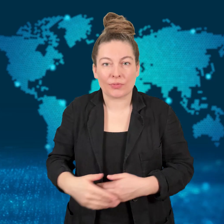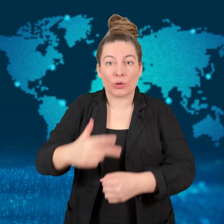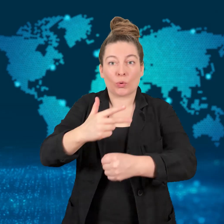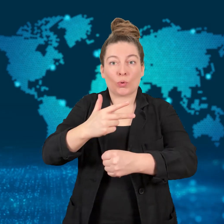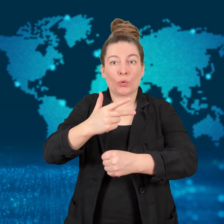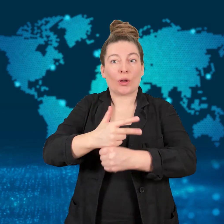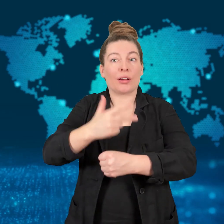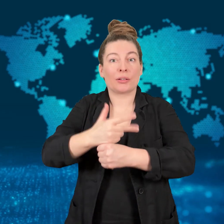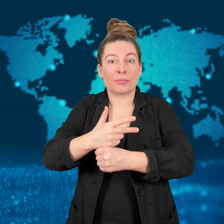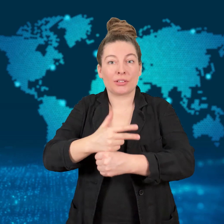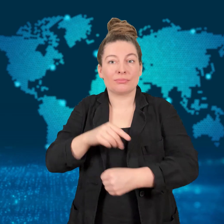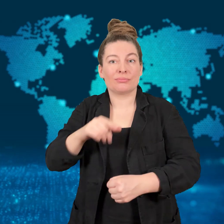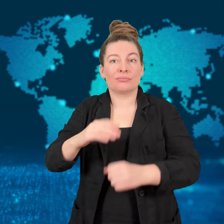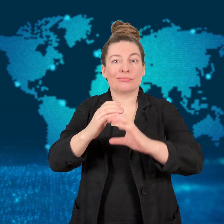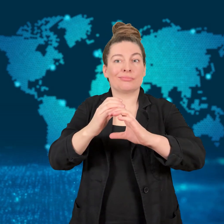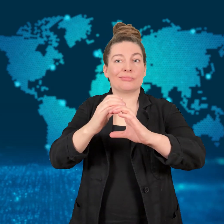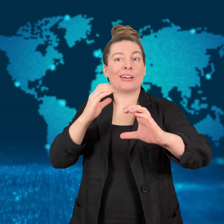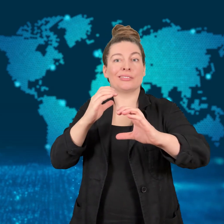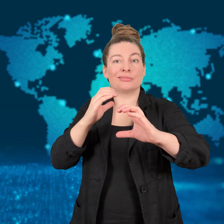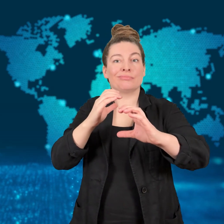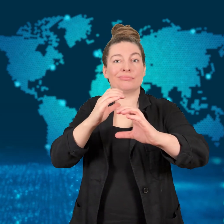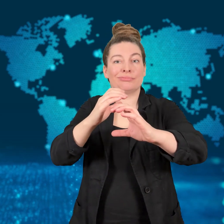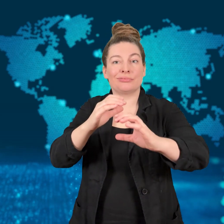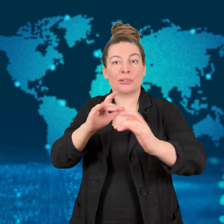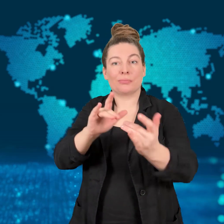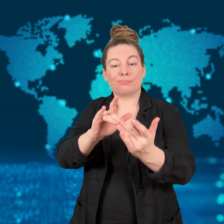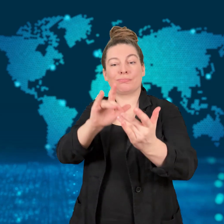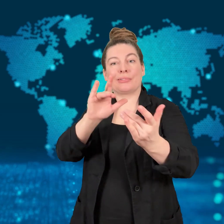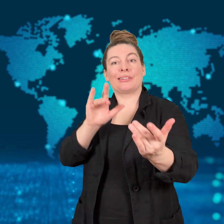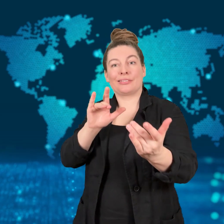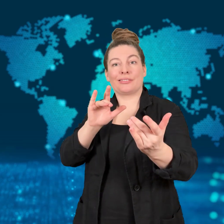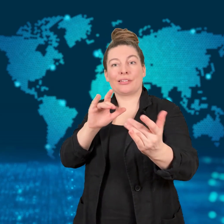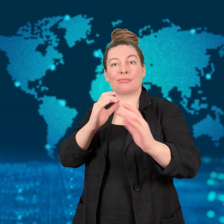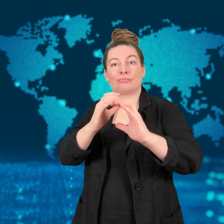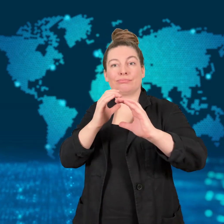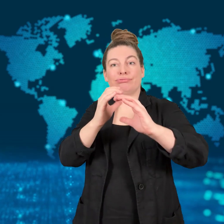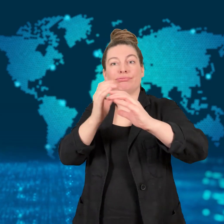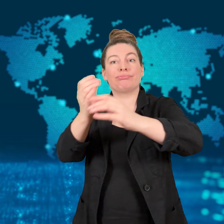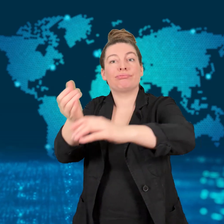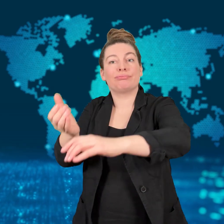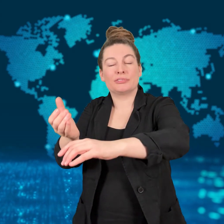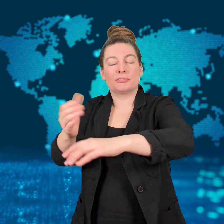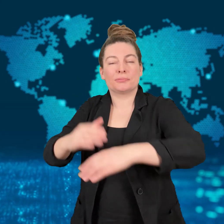Bus drives off bridge